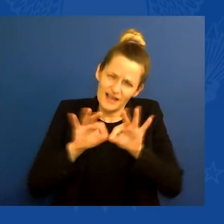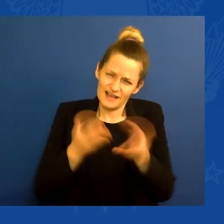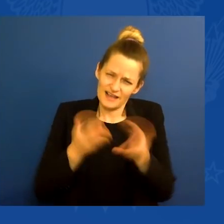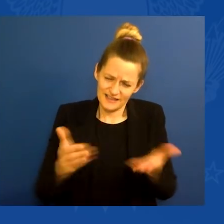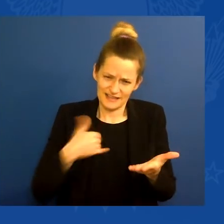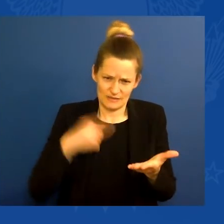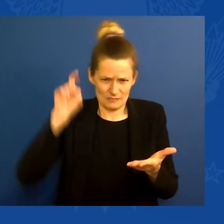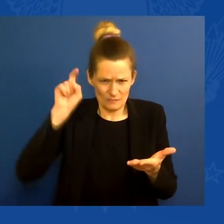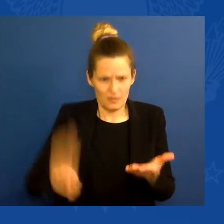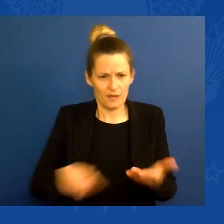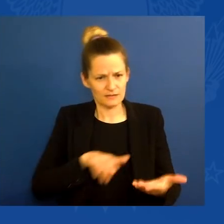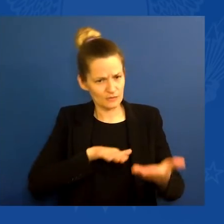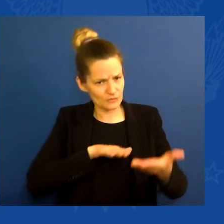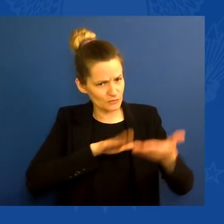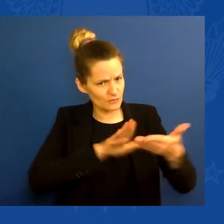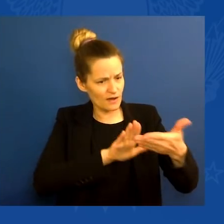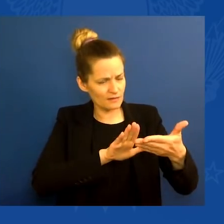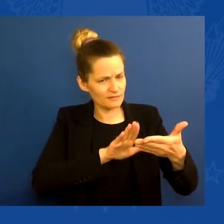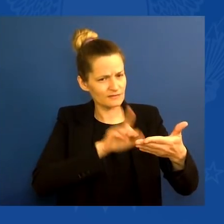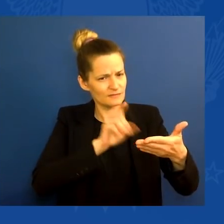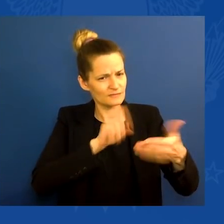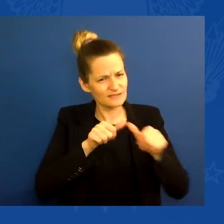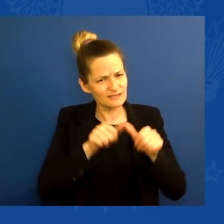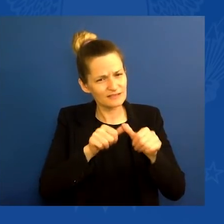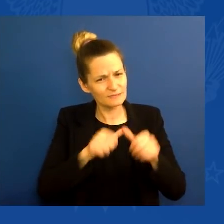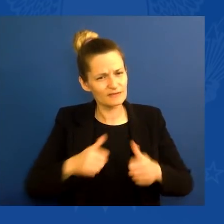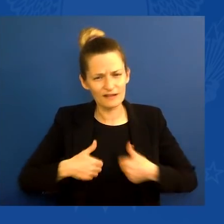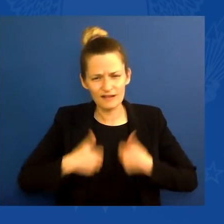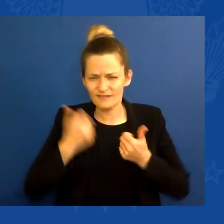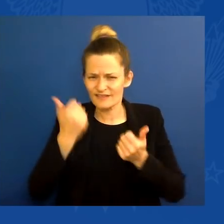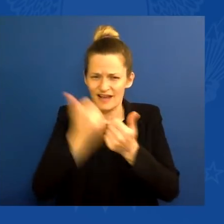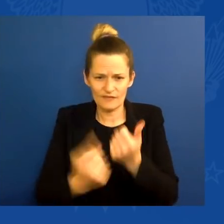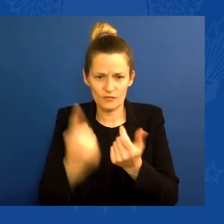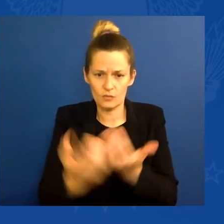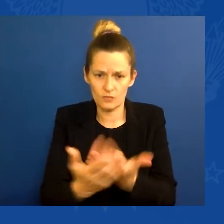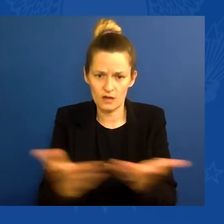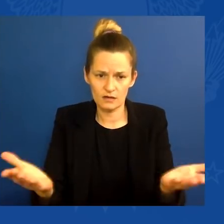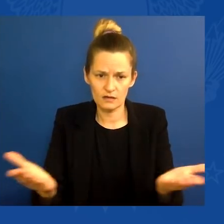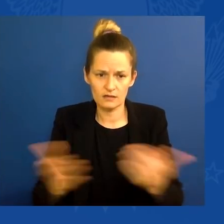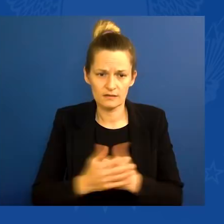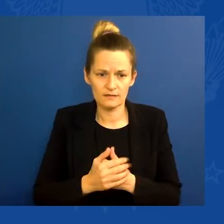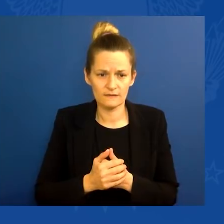There are other areas we need to continue to work on together. Forty percent of all the calls